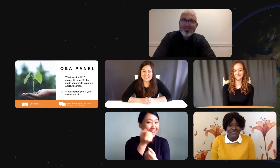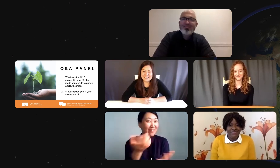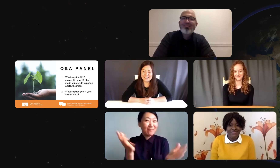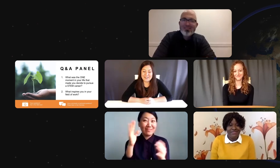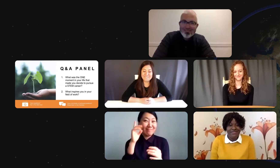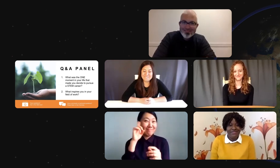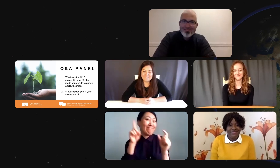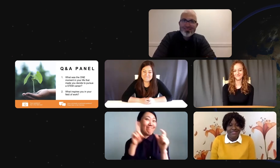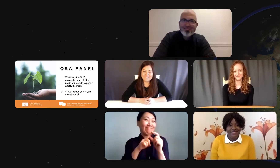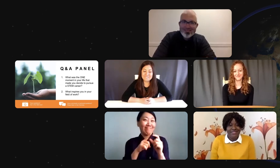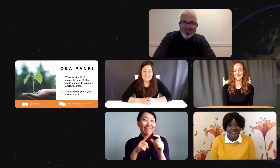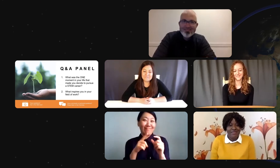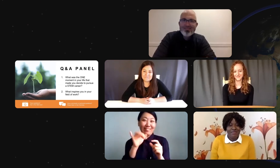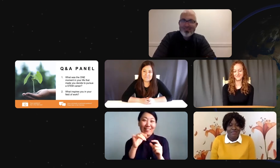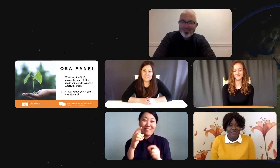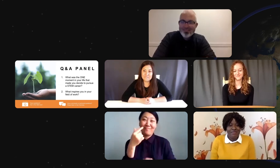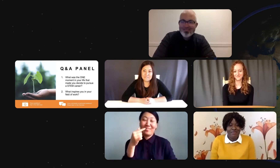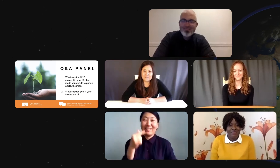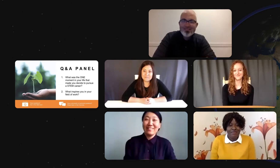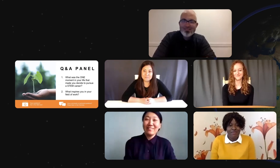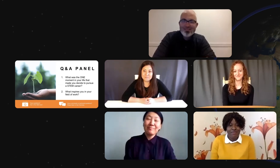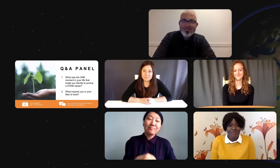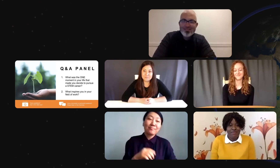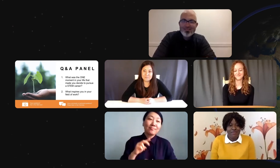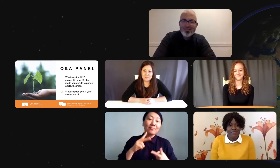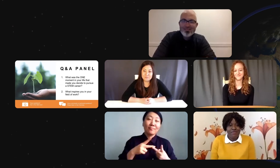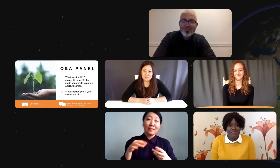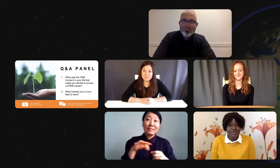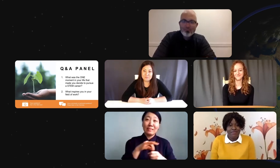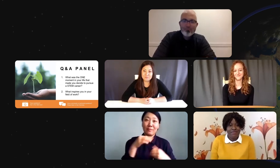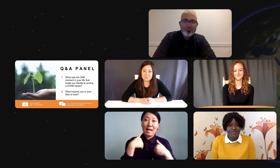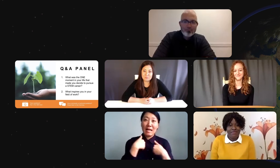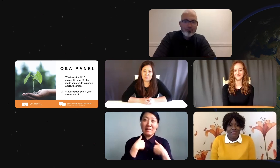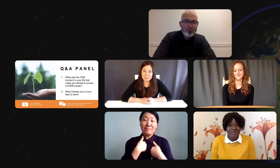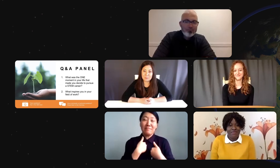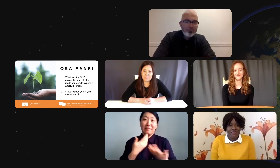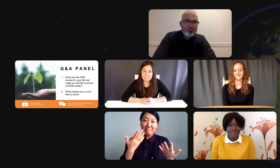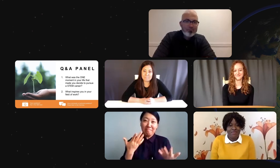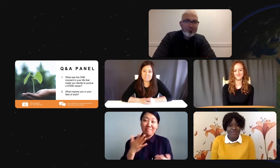Trees, grass, everything. My spirit animal?